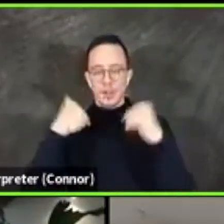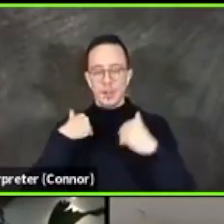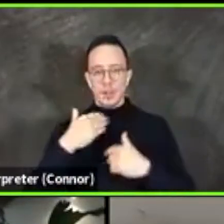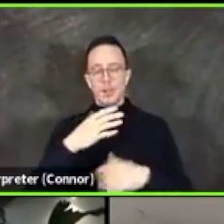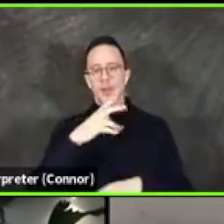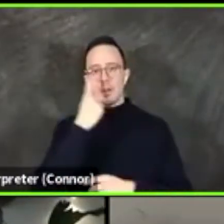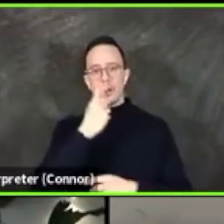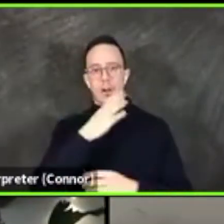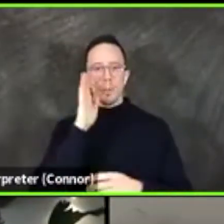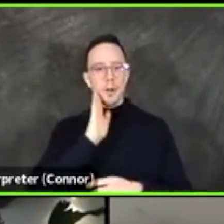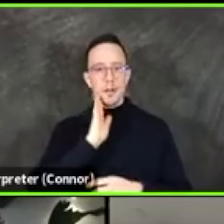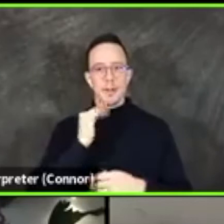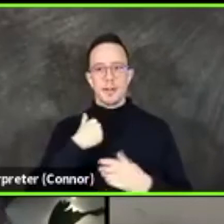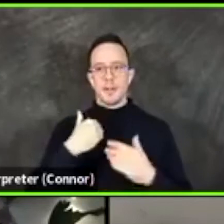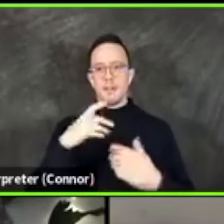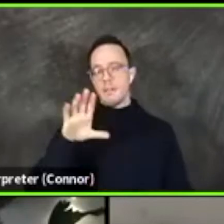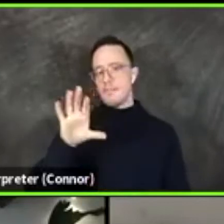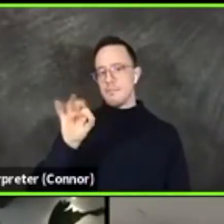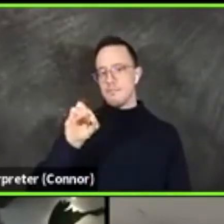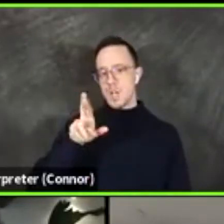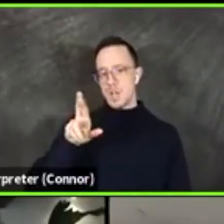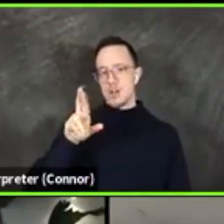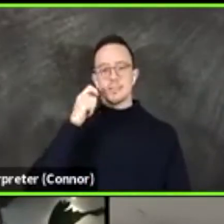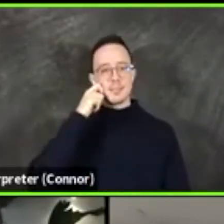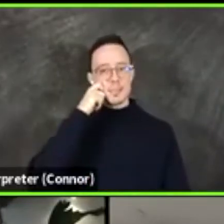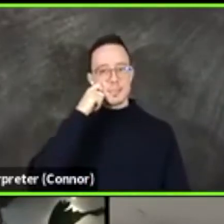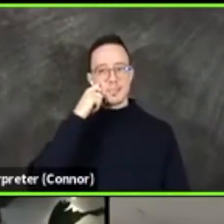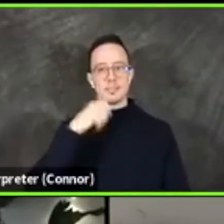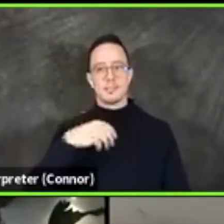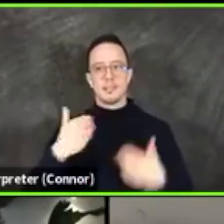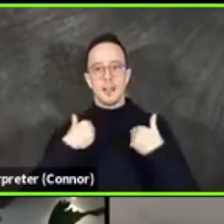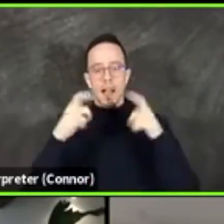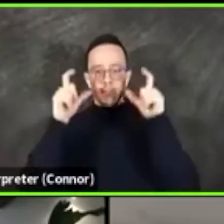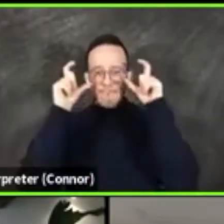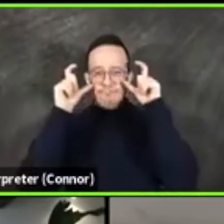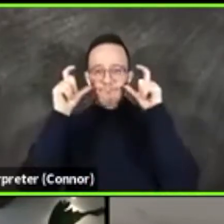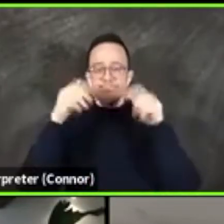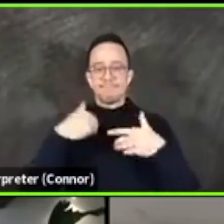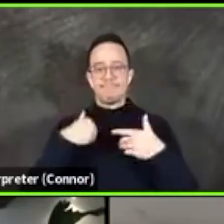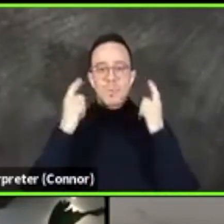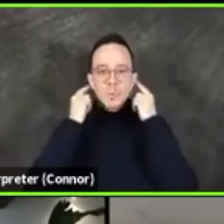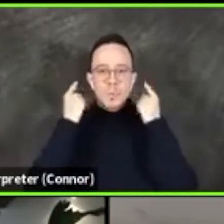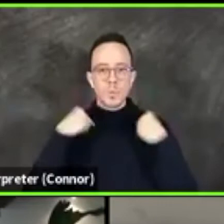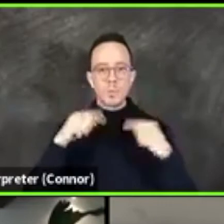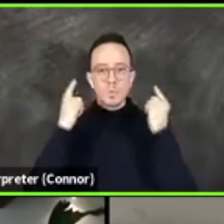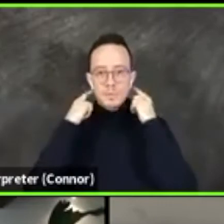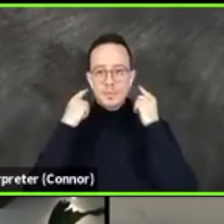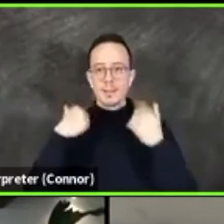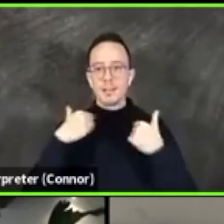I'M WEARING THESE, CHROME GLASSES, HOOP EARRINGS AND MY FAVORITE LEOPARD-PRINT